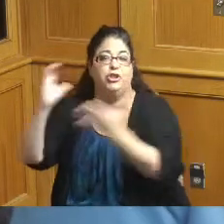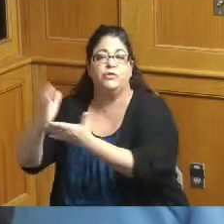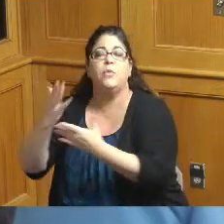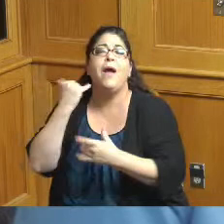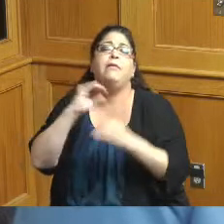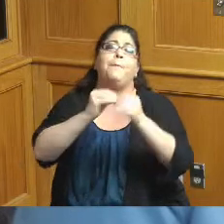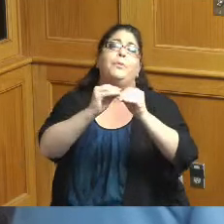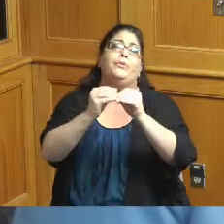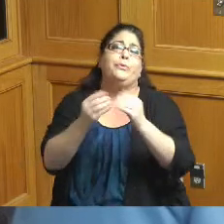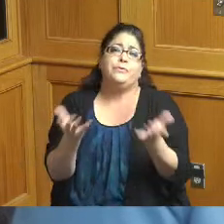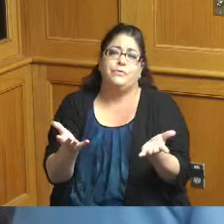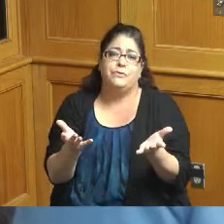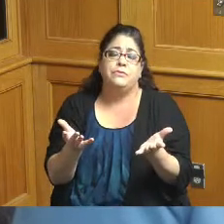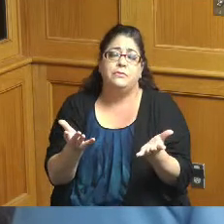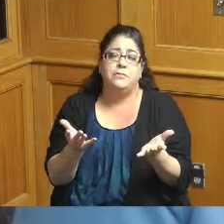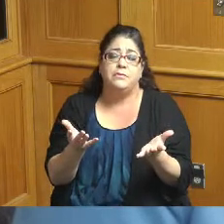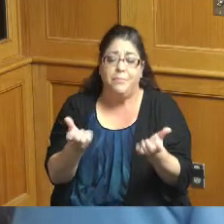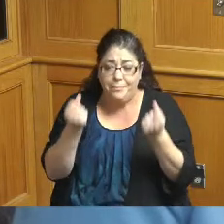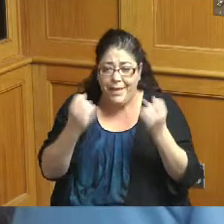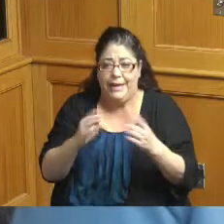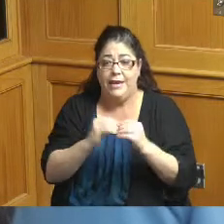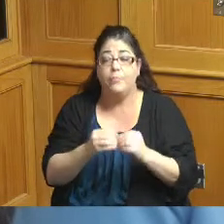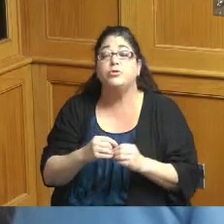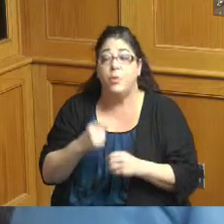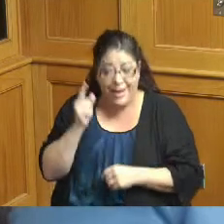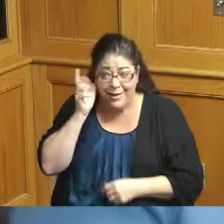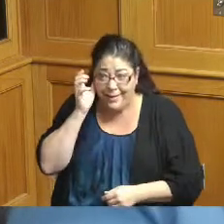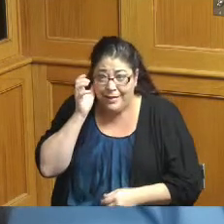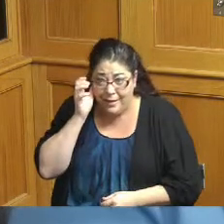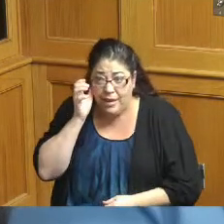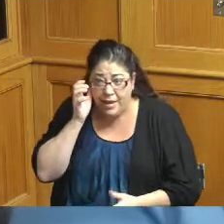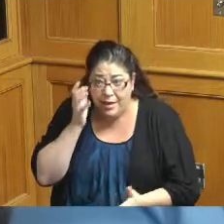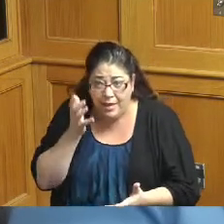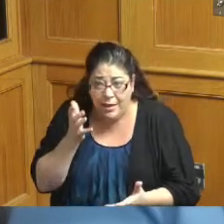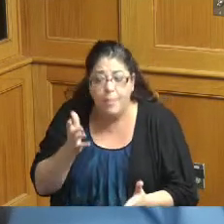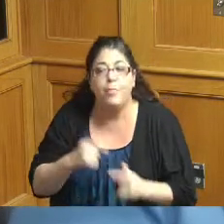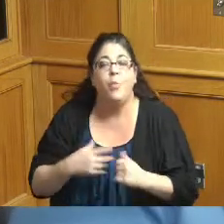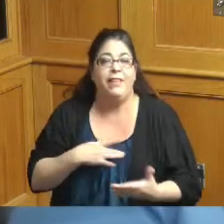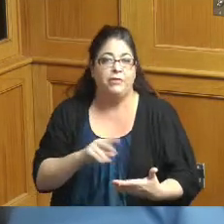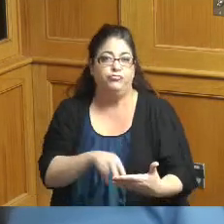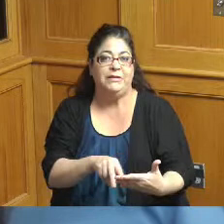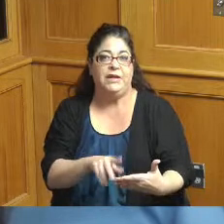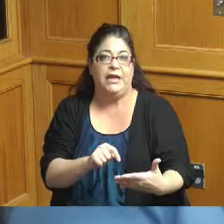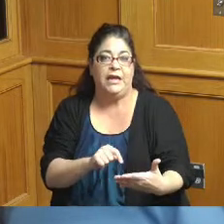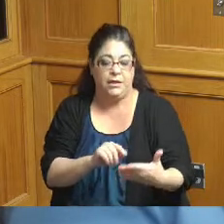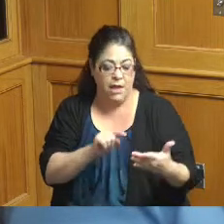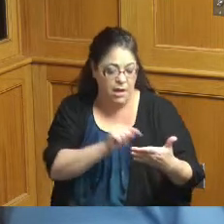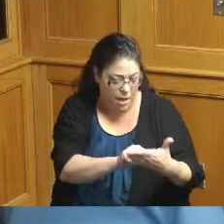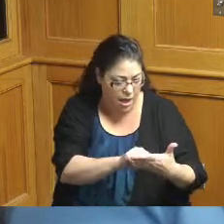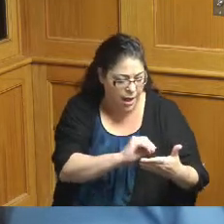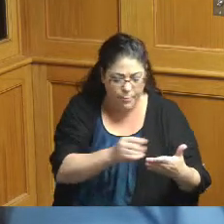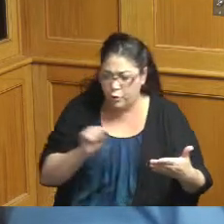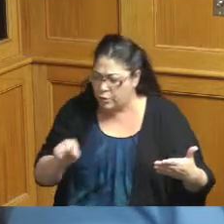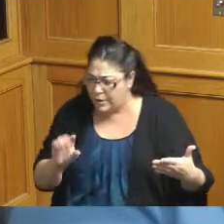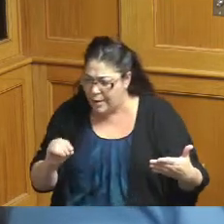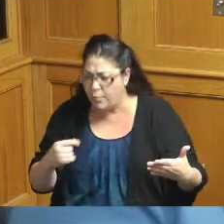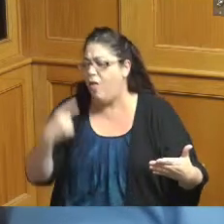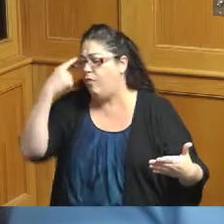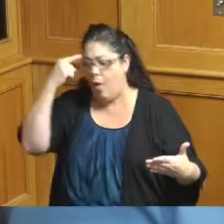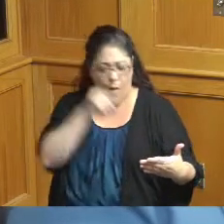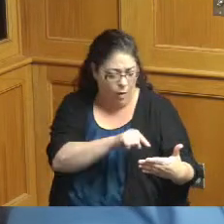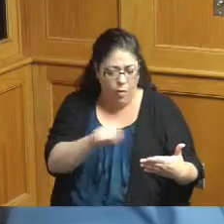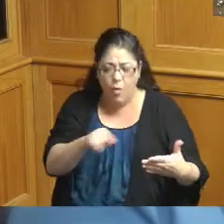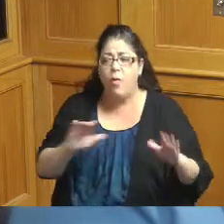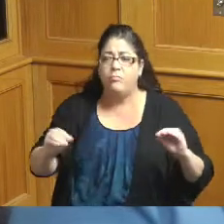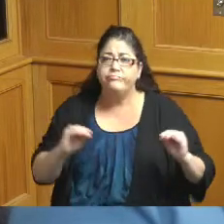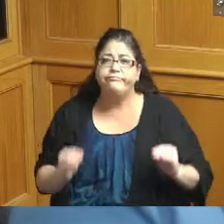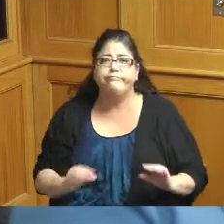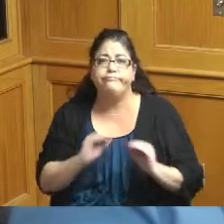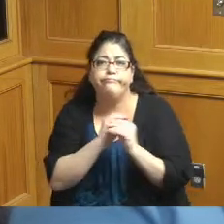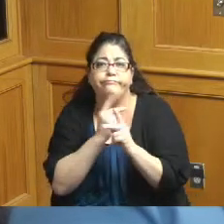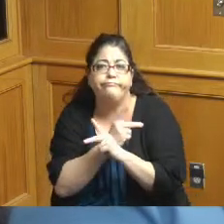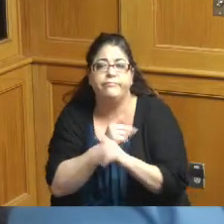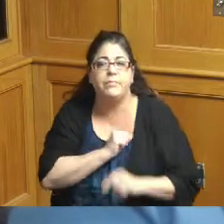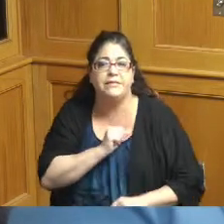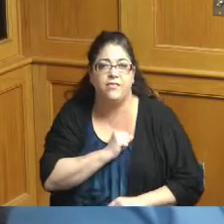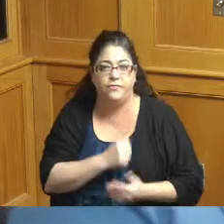you said a lot but again we do like to read and we like to Compare the numbers and and it really is